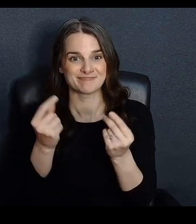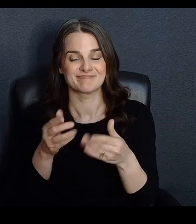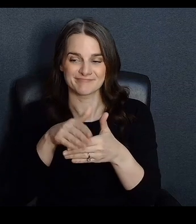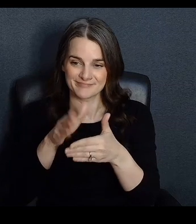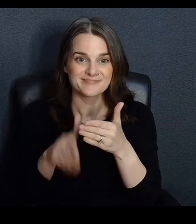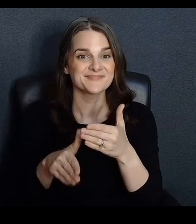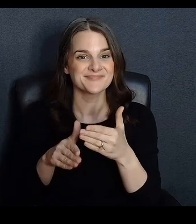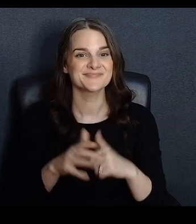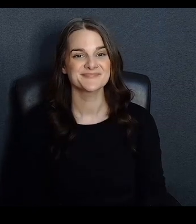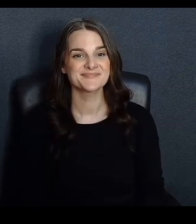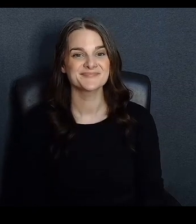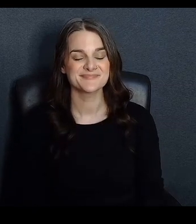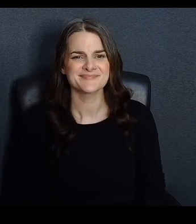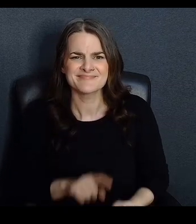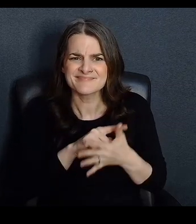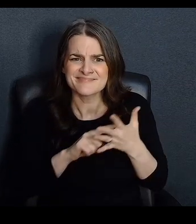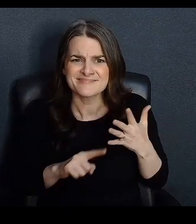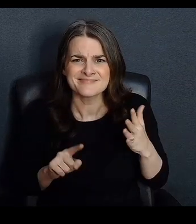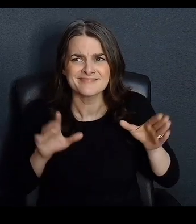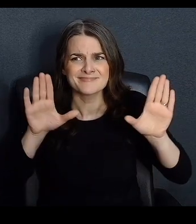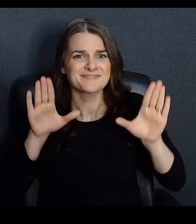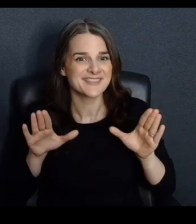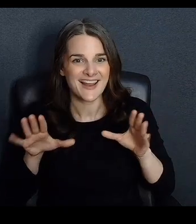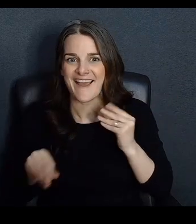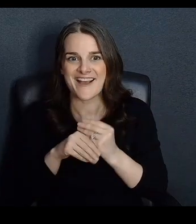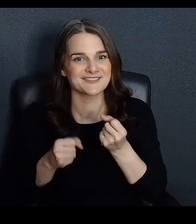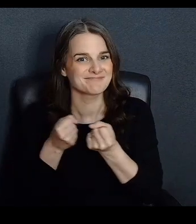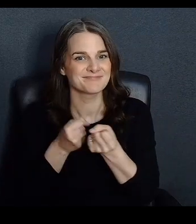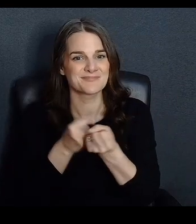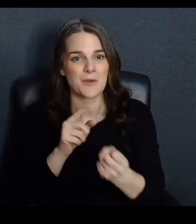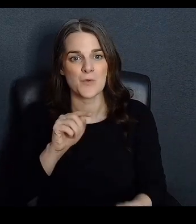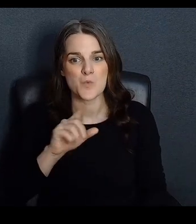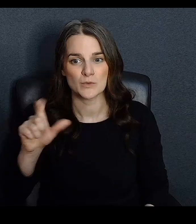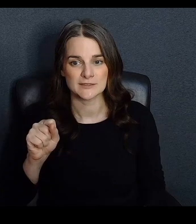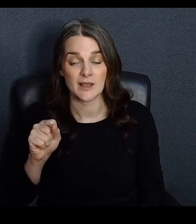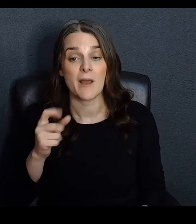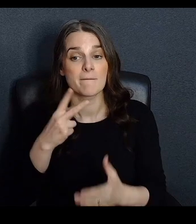So those are some great extra support tools. These two examples, the Choiceworks Calendar